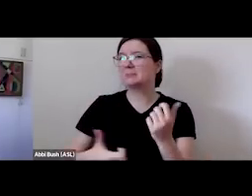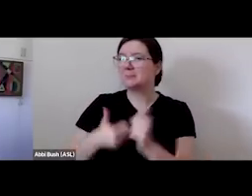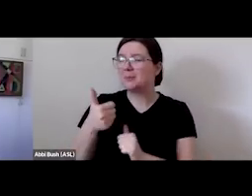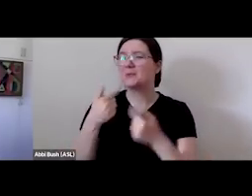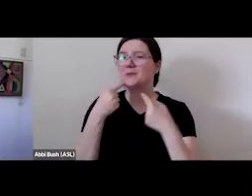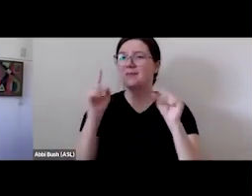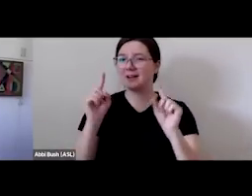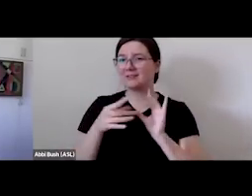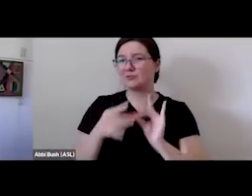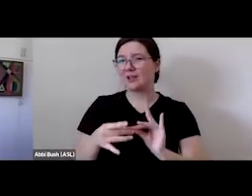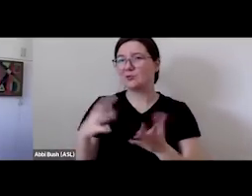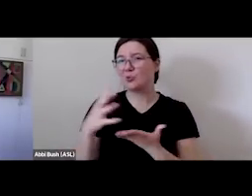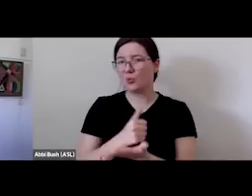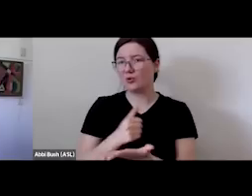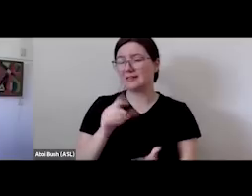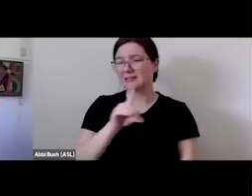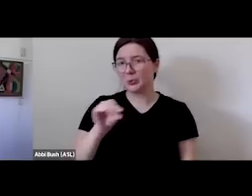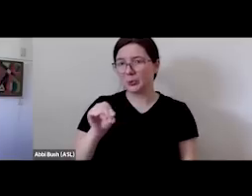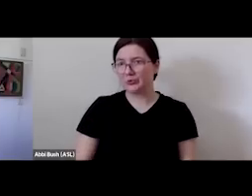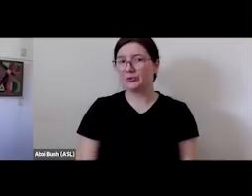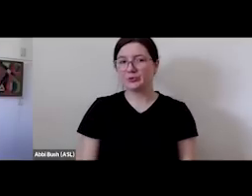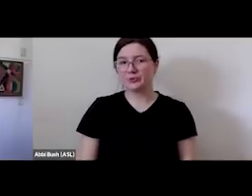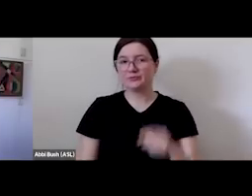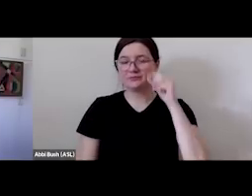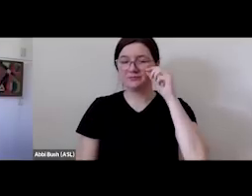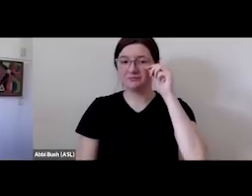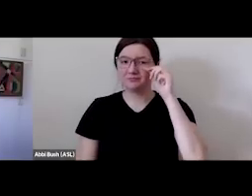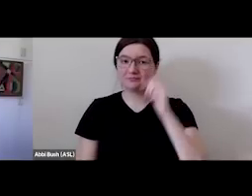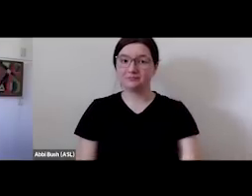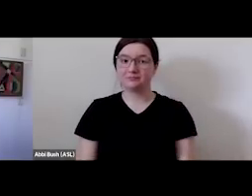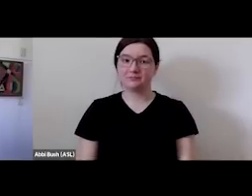and cluttering behaviors. While there's definitely a need